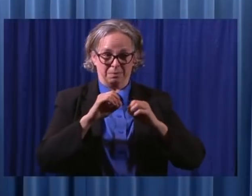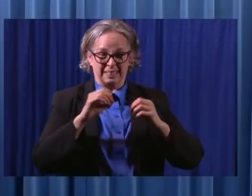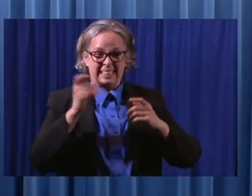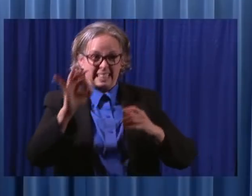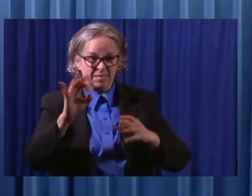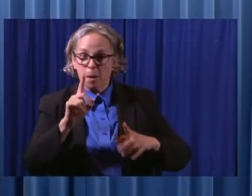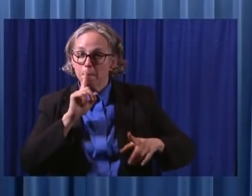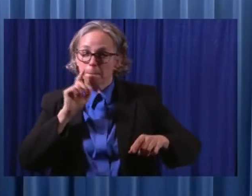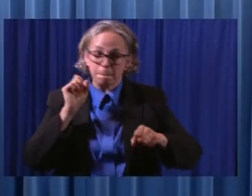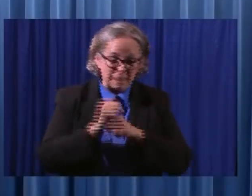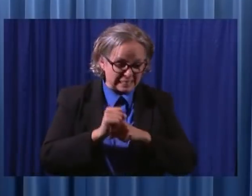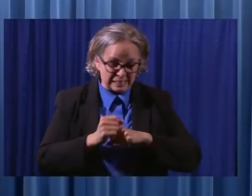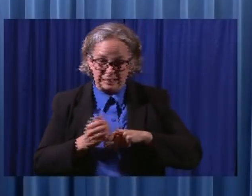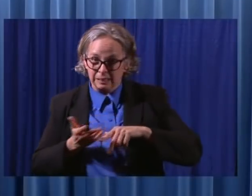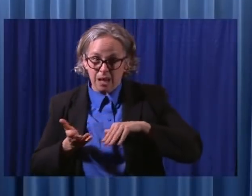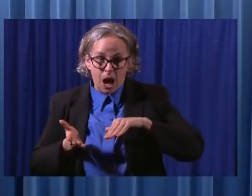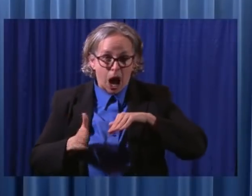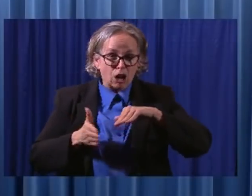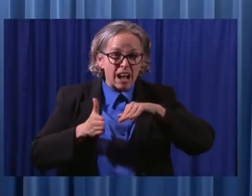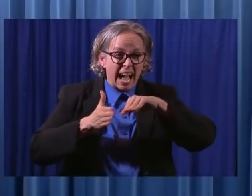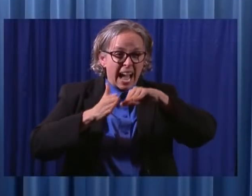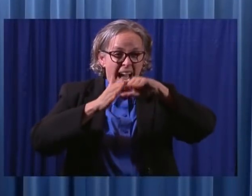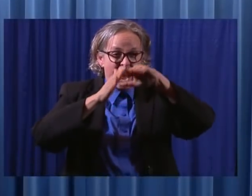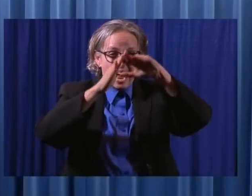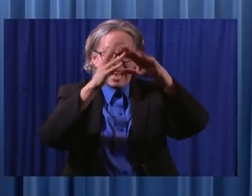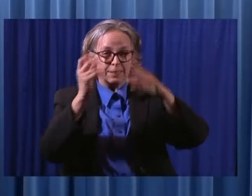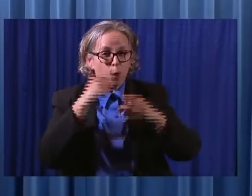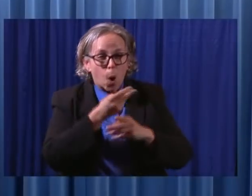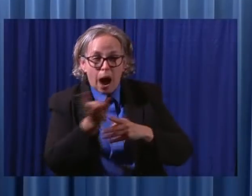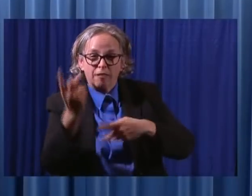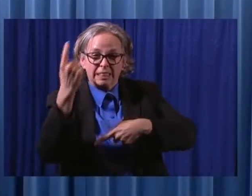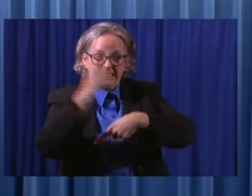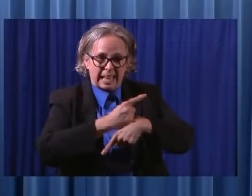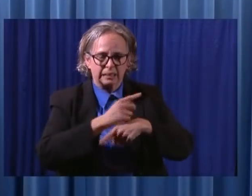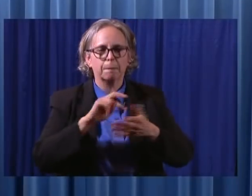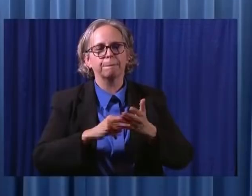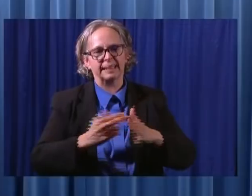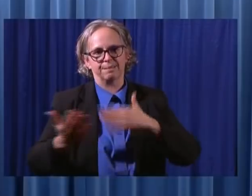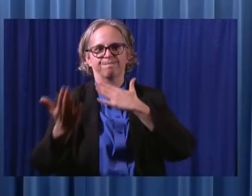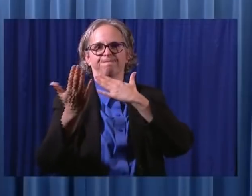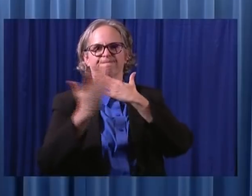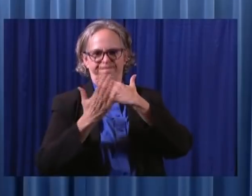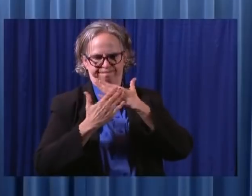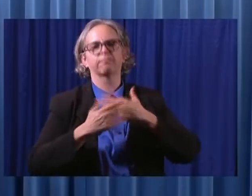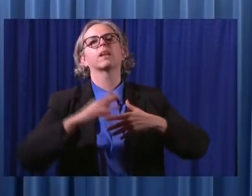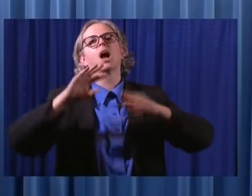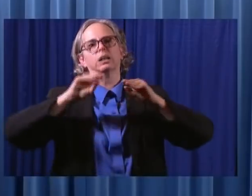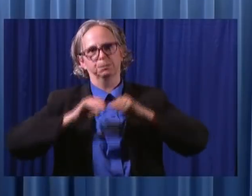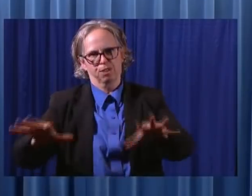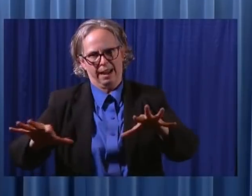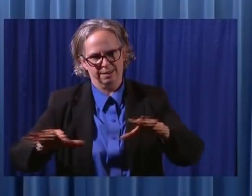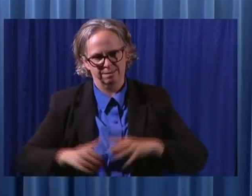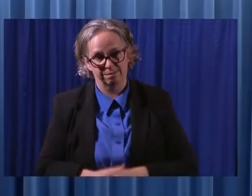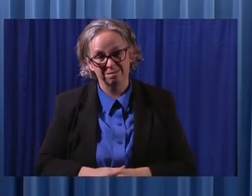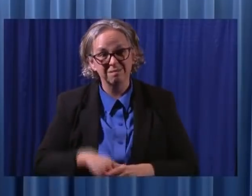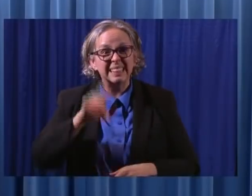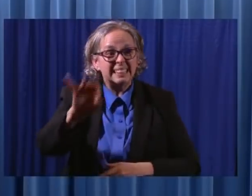IS A SIGNIFICANT NUMBER. SECOND, WHEN YOU LOOK AT THE SUSTAINED INCREASE IN CASES. IF IT THE NUMBER OF NEW CASES IN NYE COUNTY CONTINUING TO INCREASE FOR A SERIES OF DAYS, IT IS ANOTHER INDICATOR OF